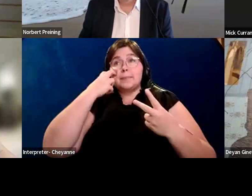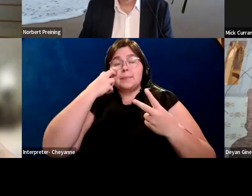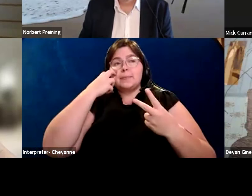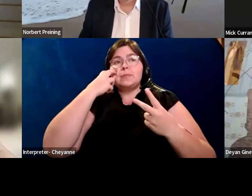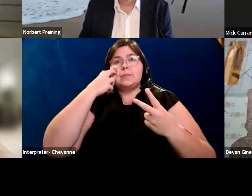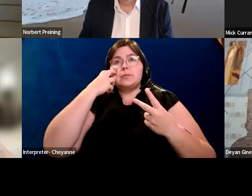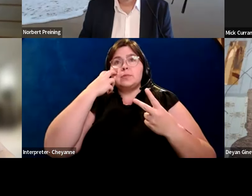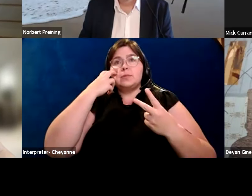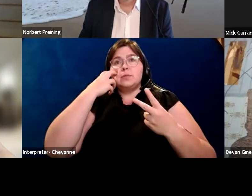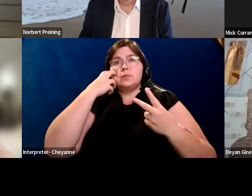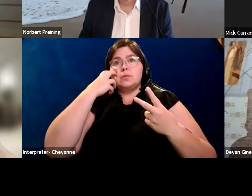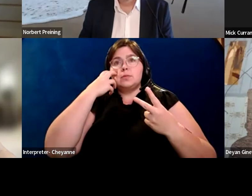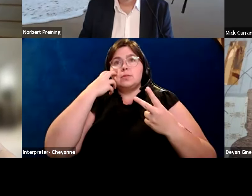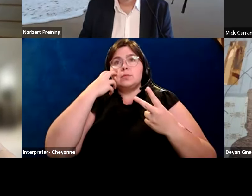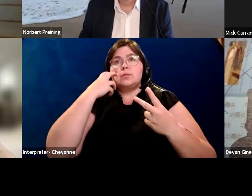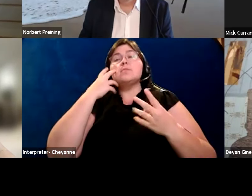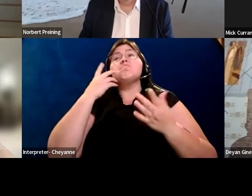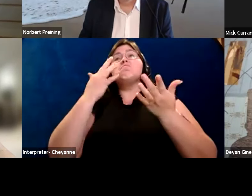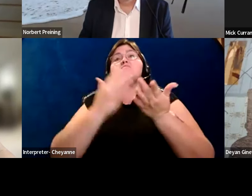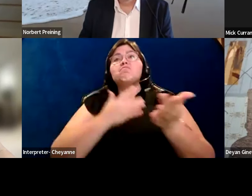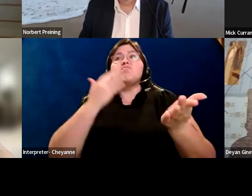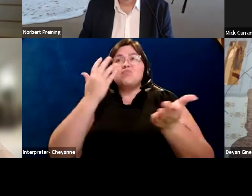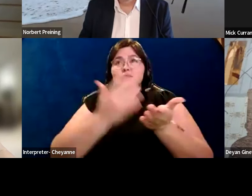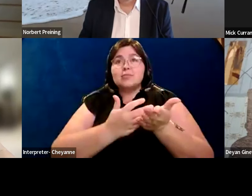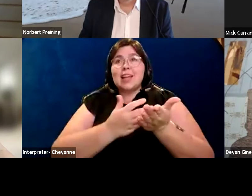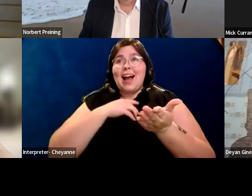And occasionally, I'm also a contributor to NVDA screen